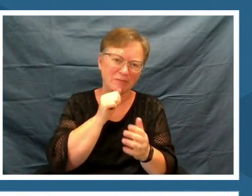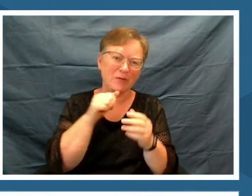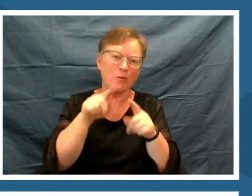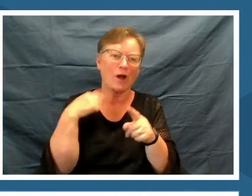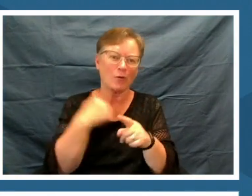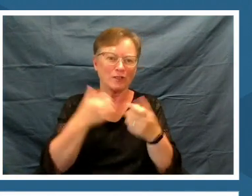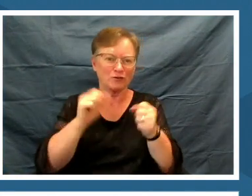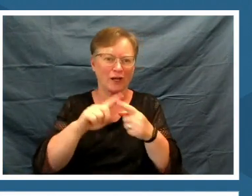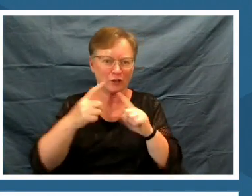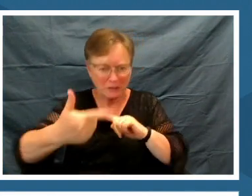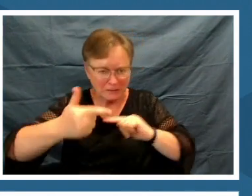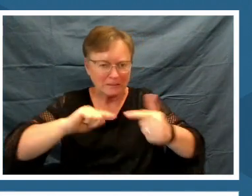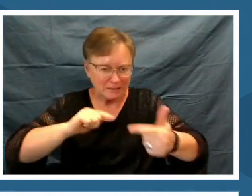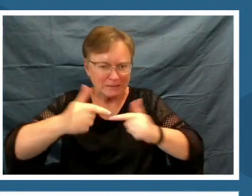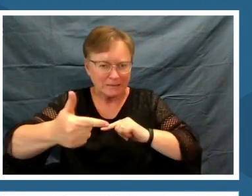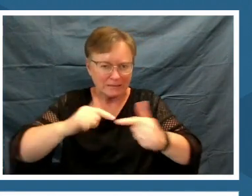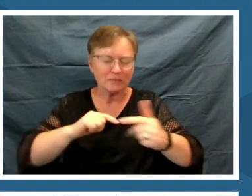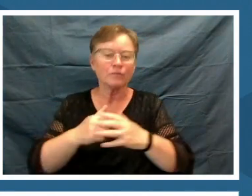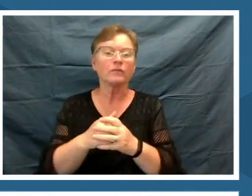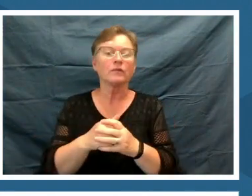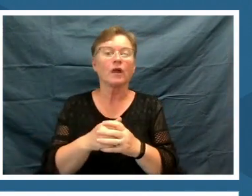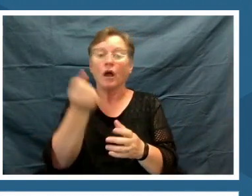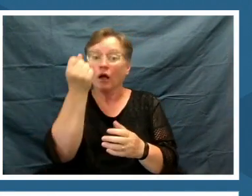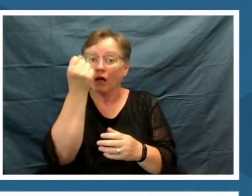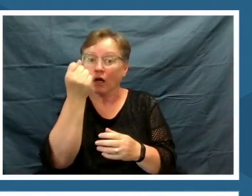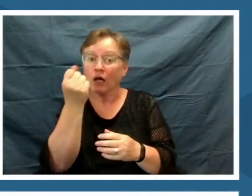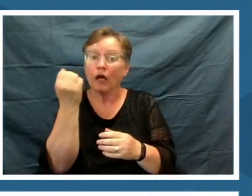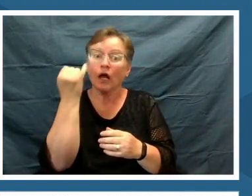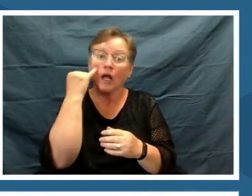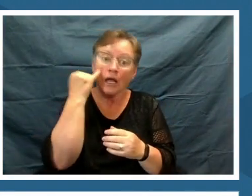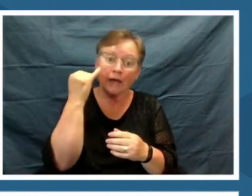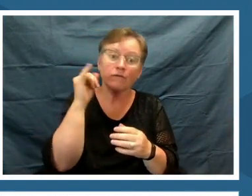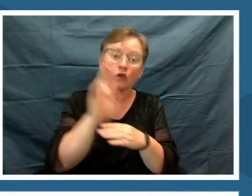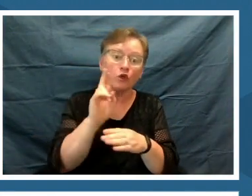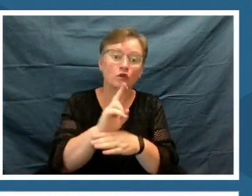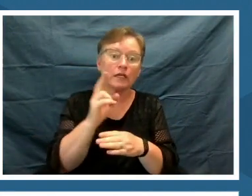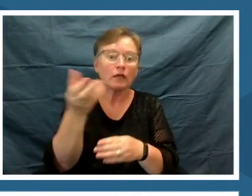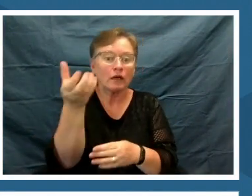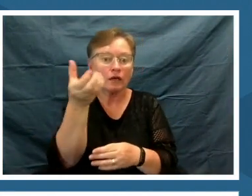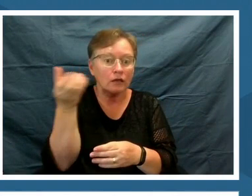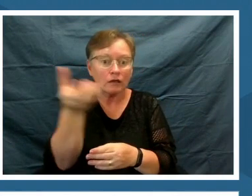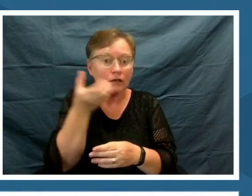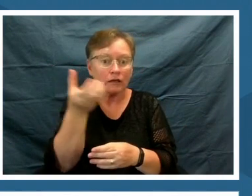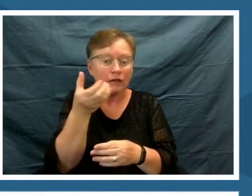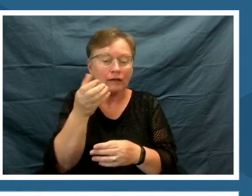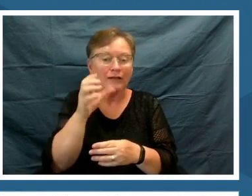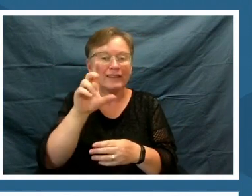you're on a mobile device or a mobile phone and you can see us